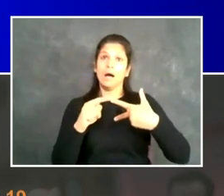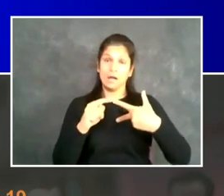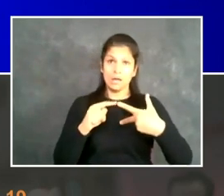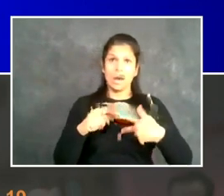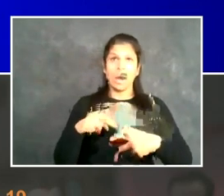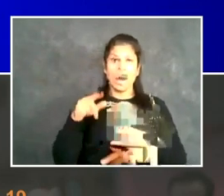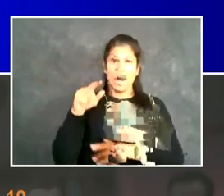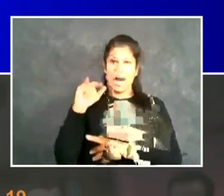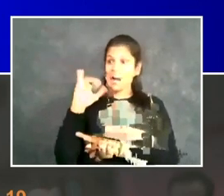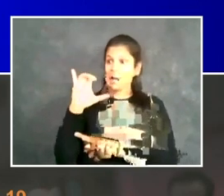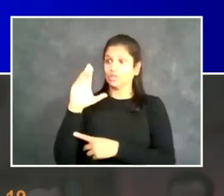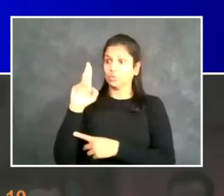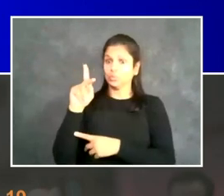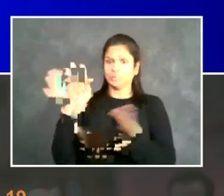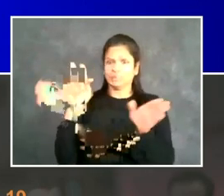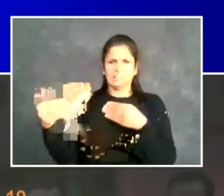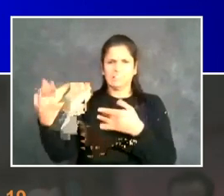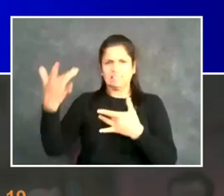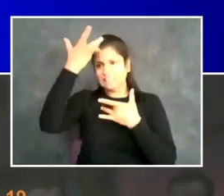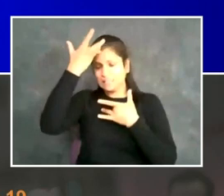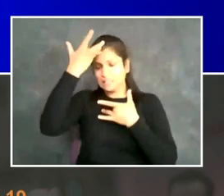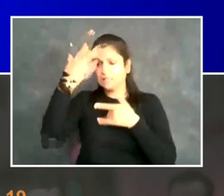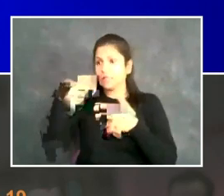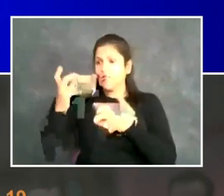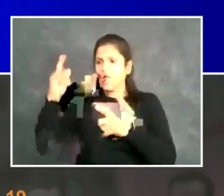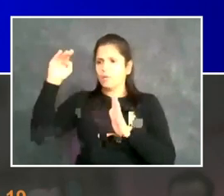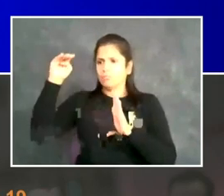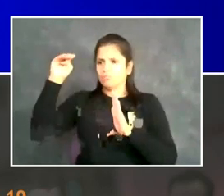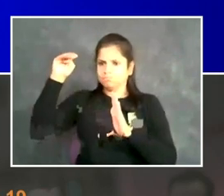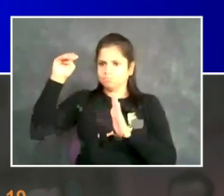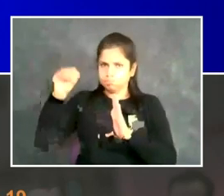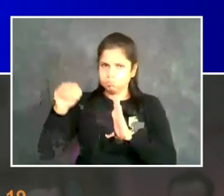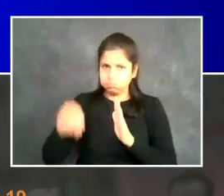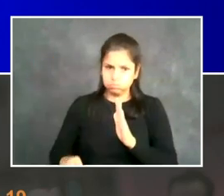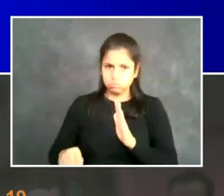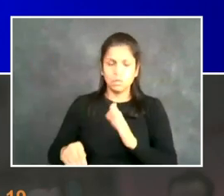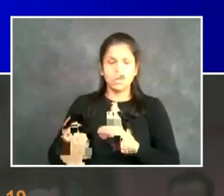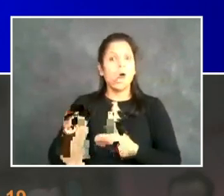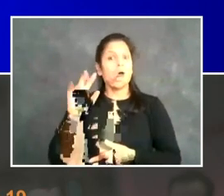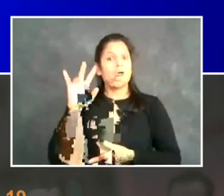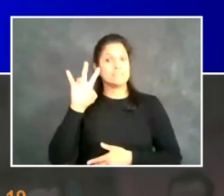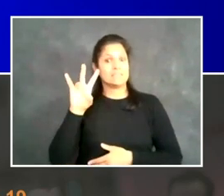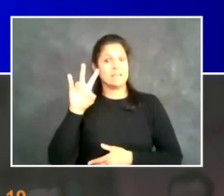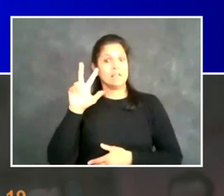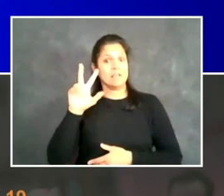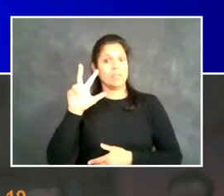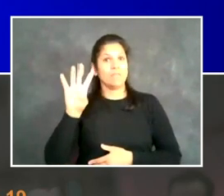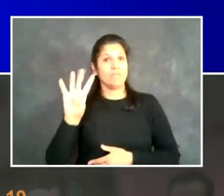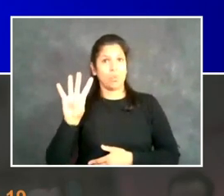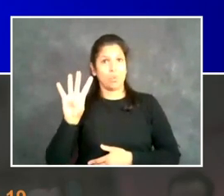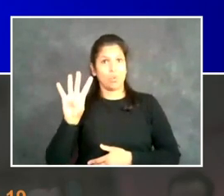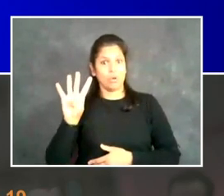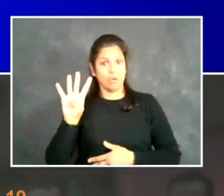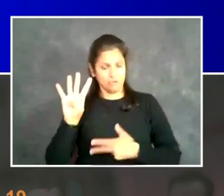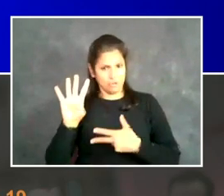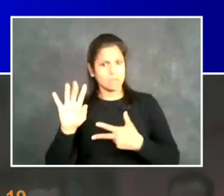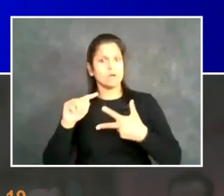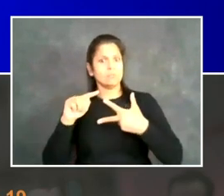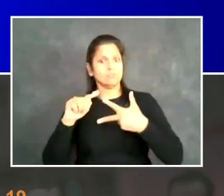IN THE RIGHT DIRECTION. DAILY NUMBER OF PEOPLE IN ICUs